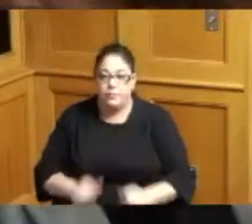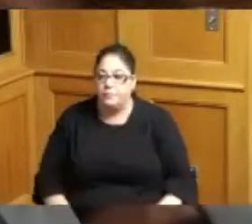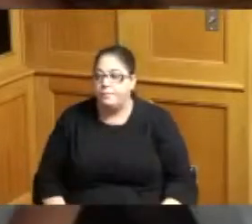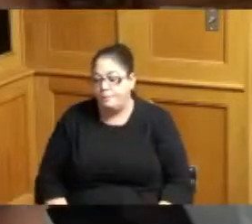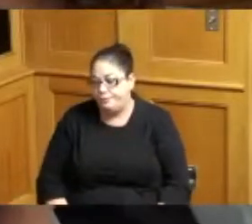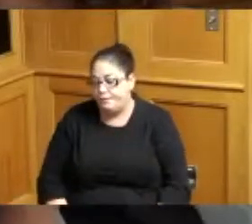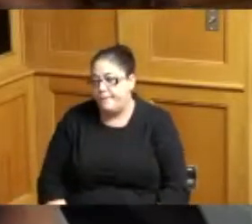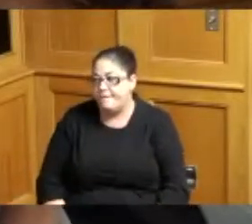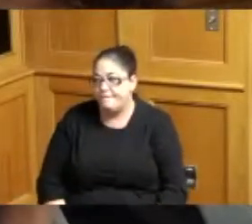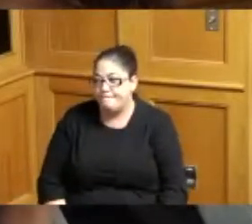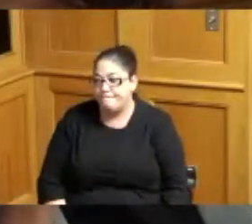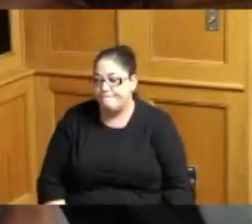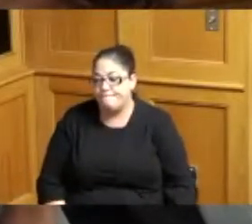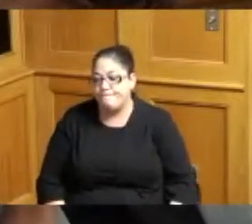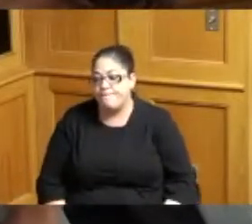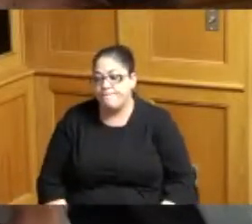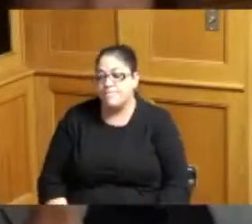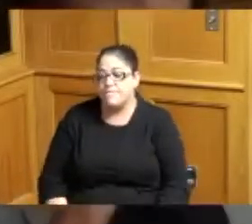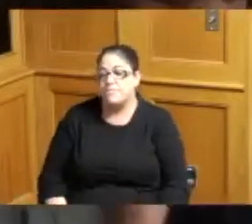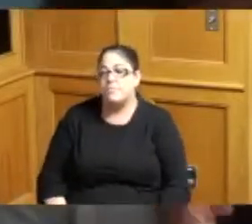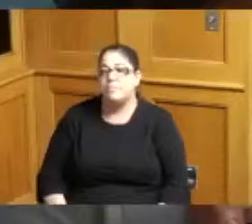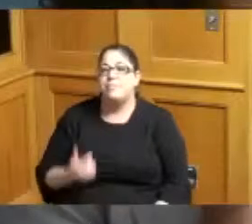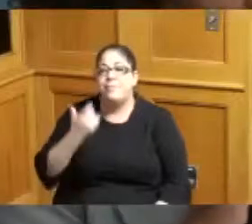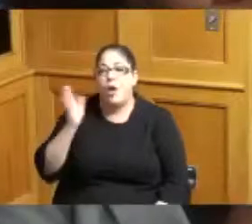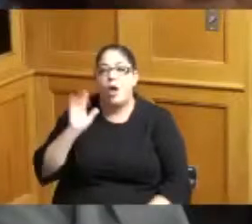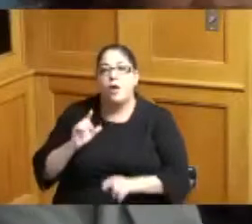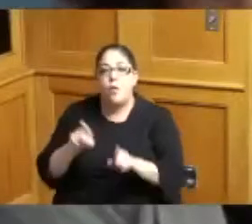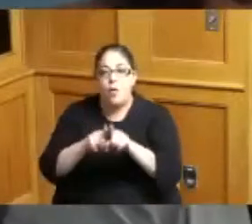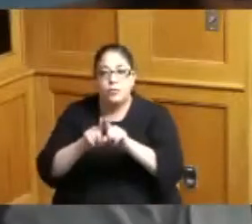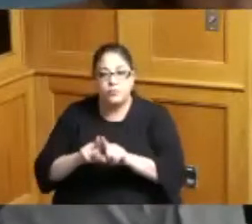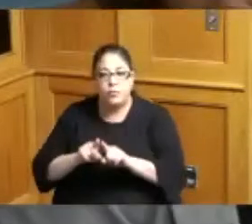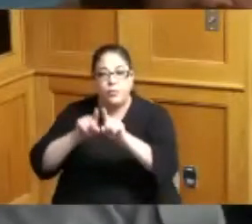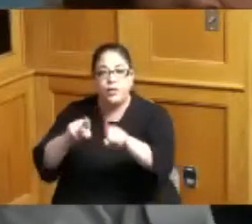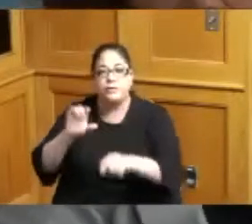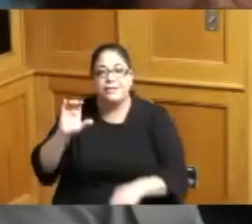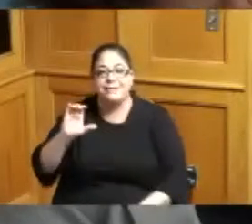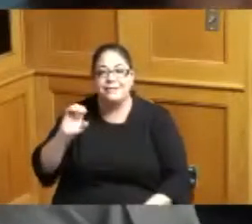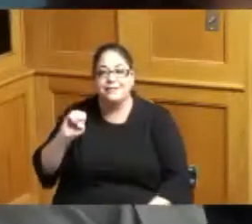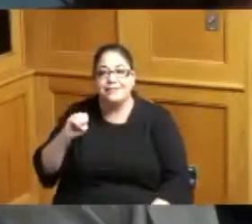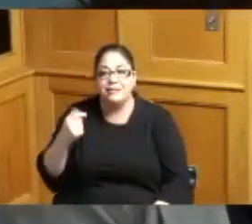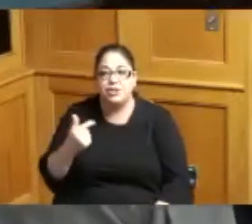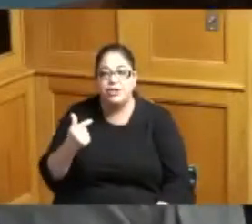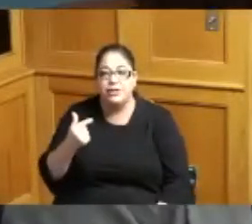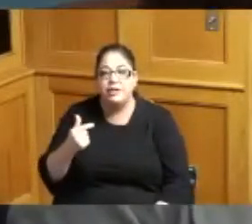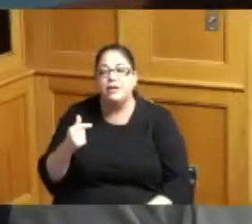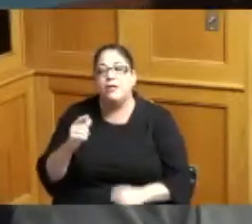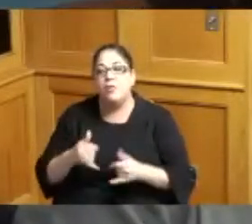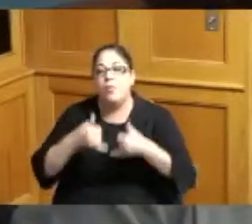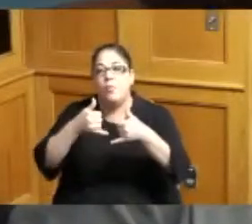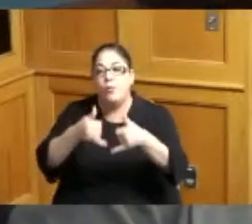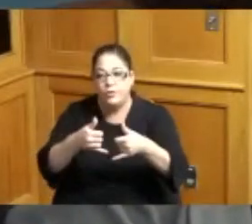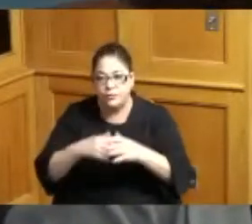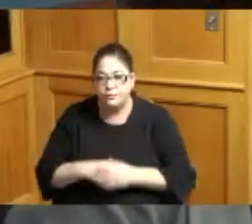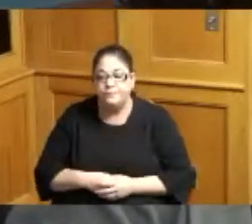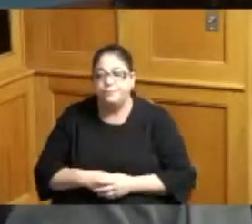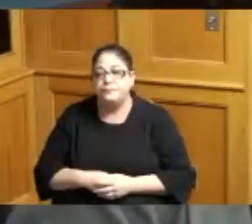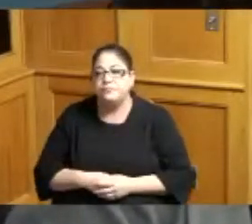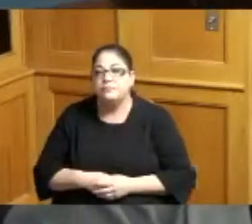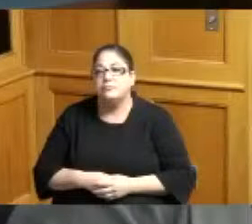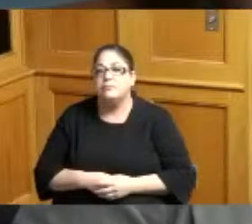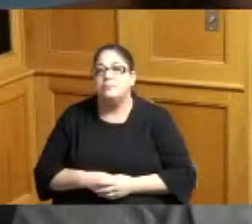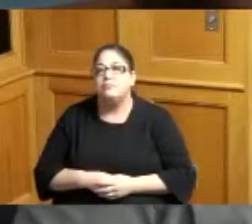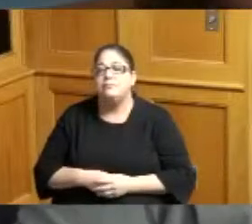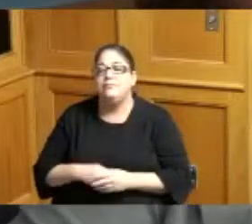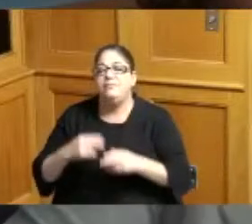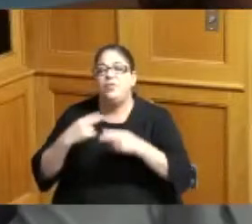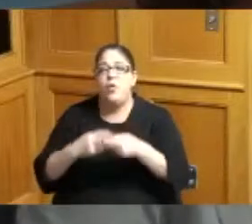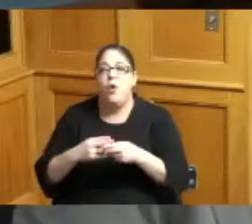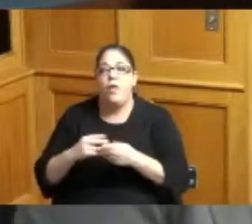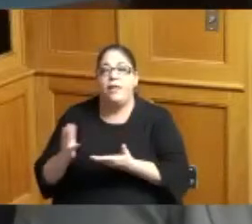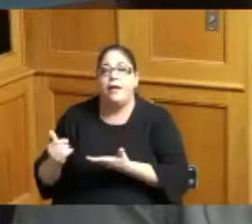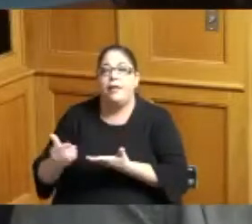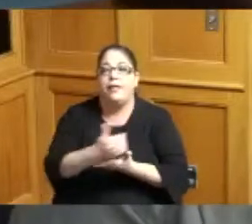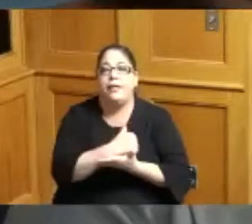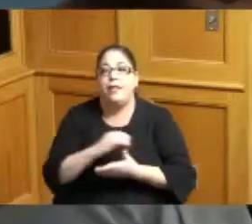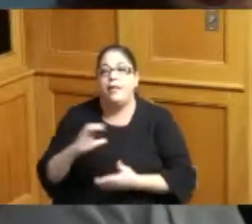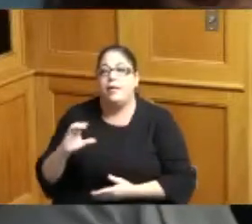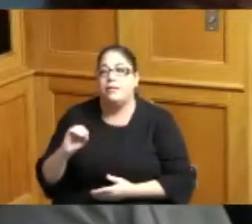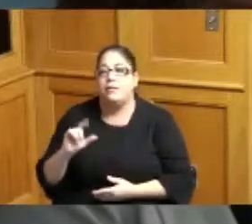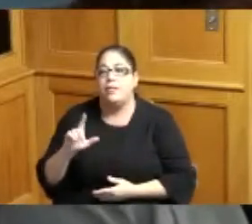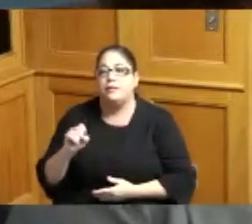and then lastly I was at ceg awards the CG Awards Collective Empowerment Group this weekend and a